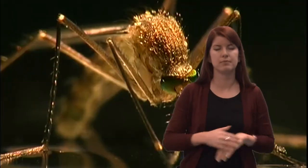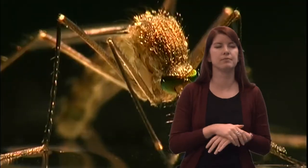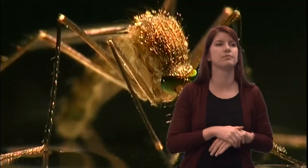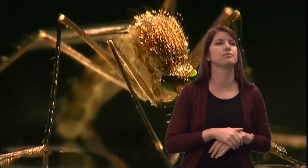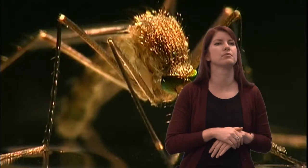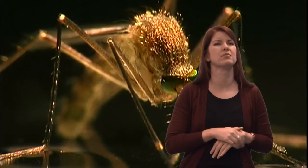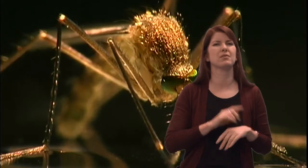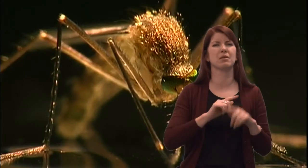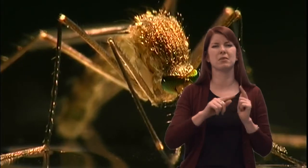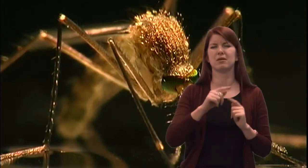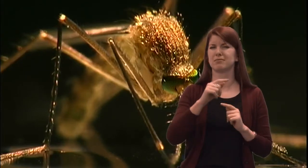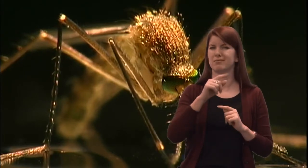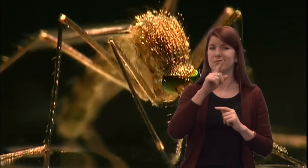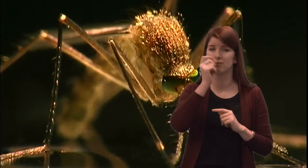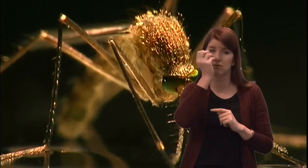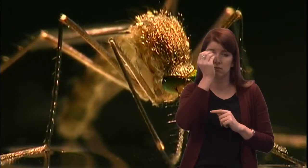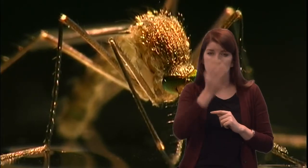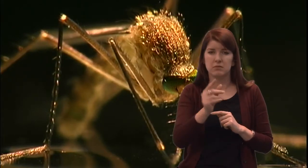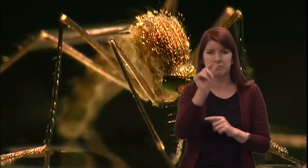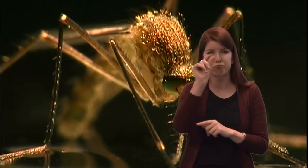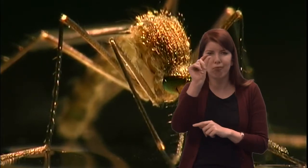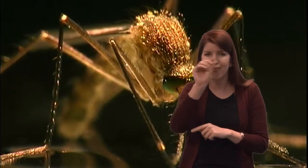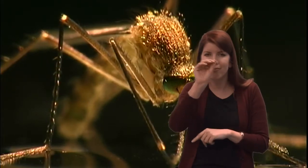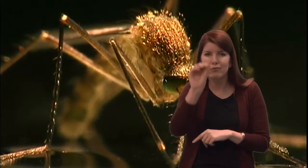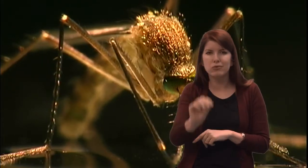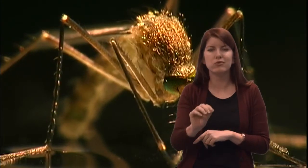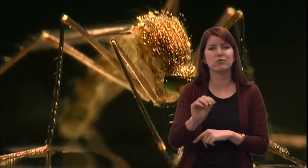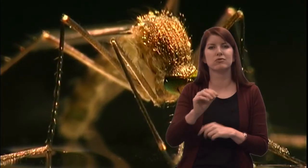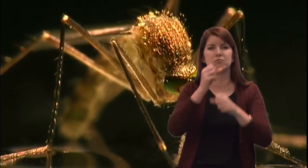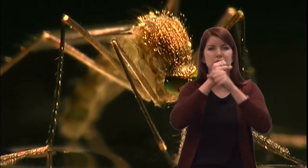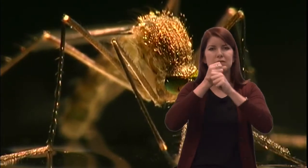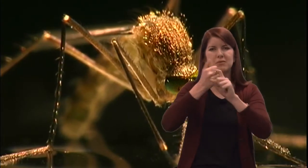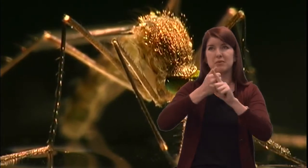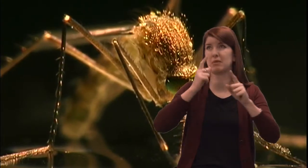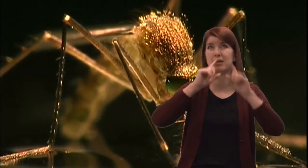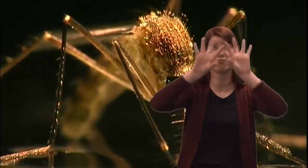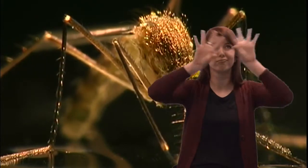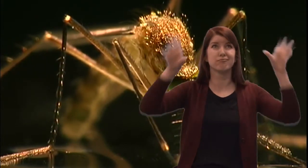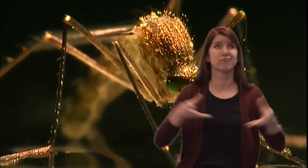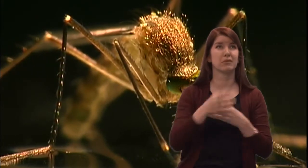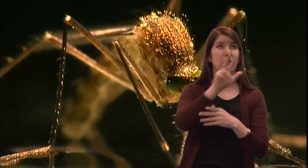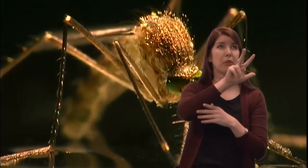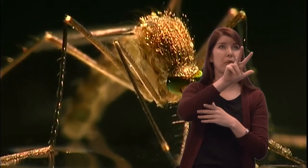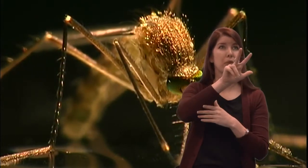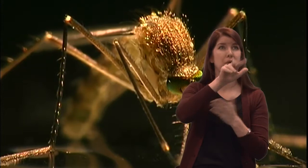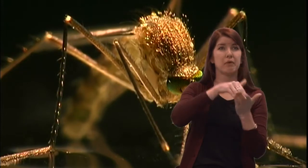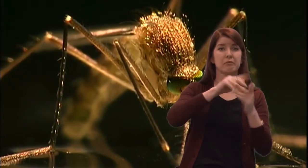But a small proportion of the mosquitos, of the 3,000 species of mosquito,